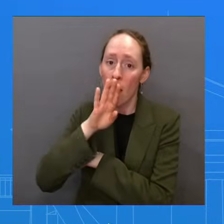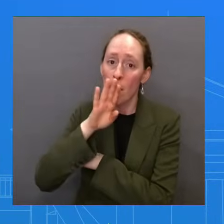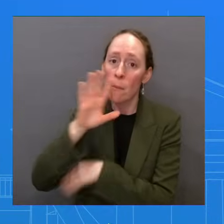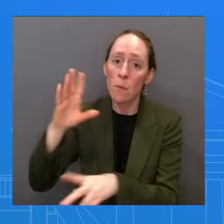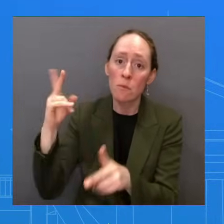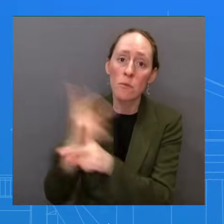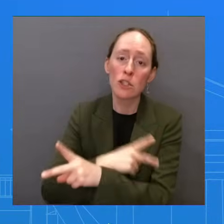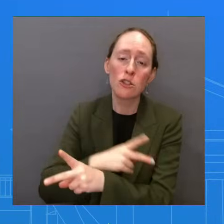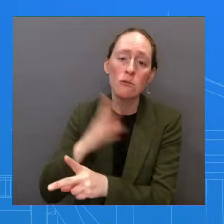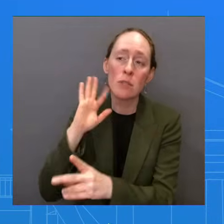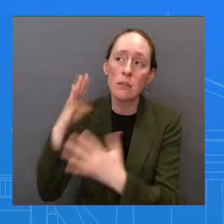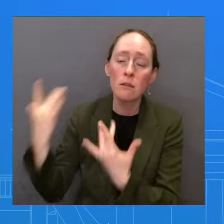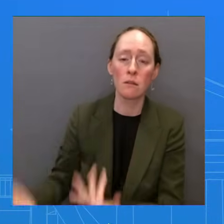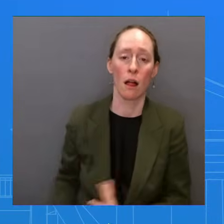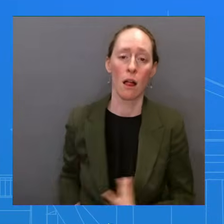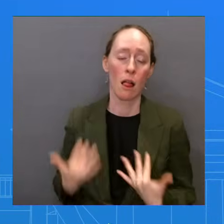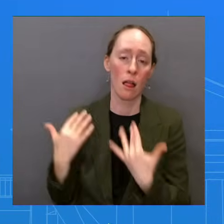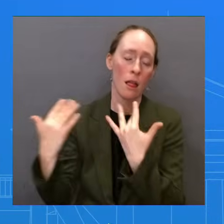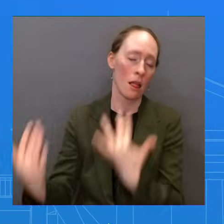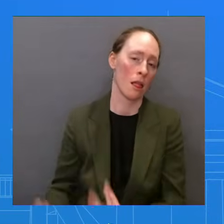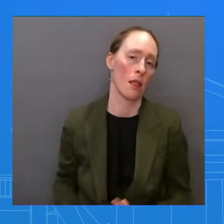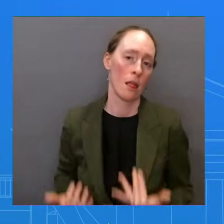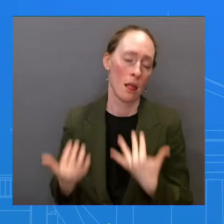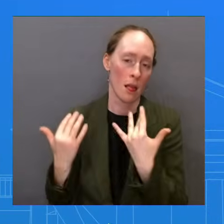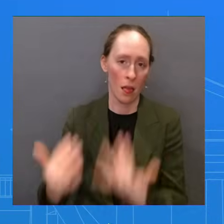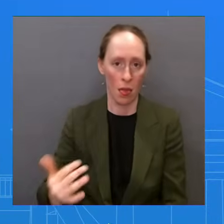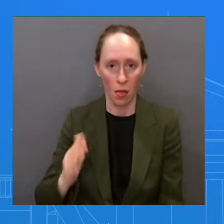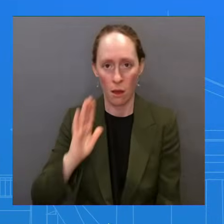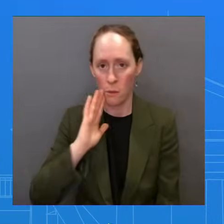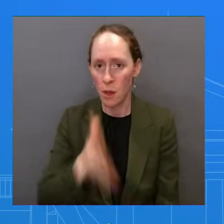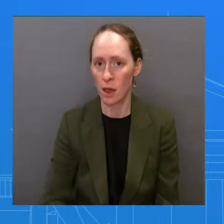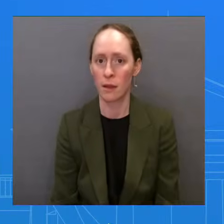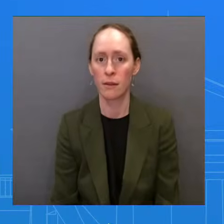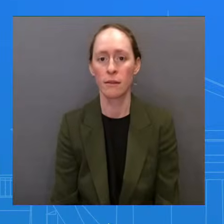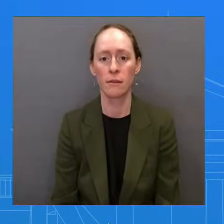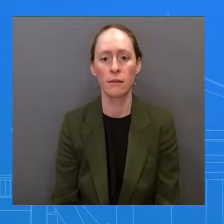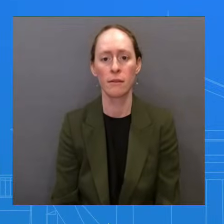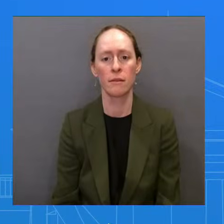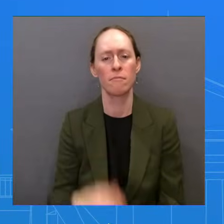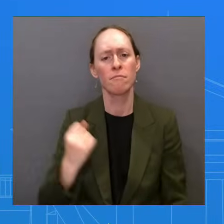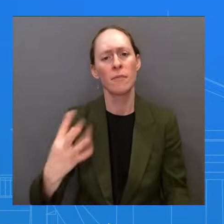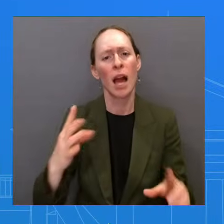Republicans to protect veterans from general budget cuts. Republicans refused.